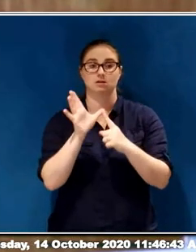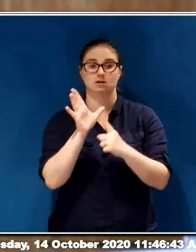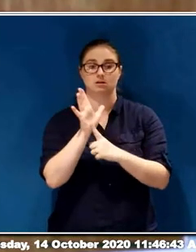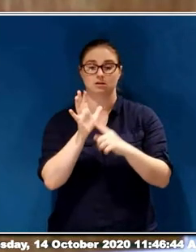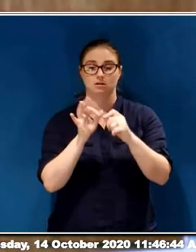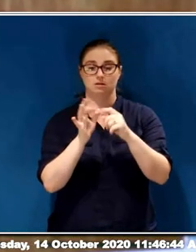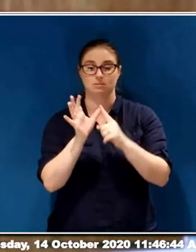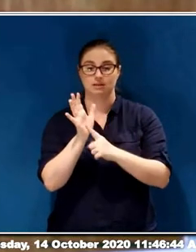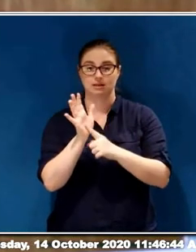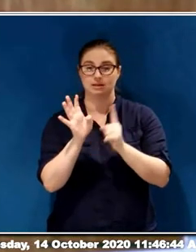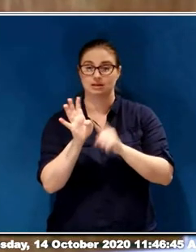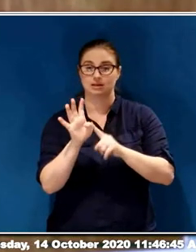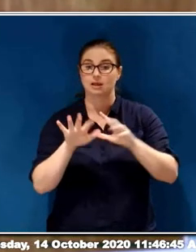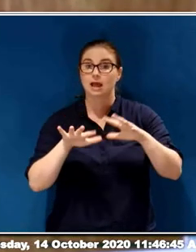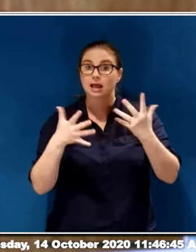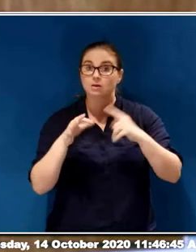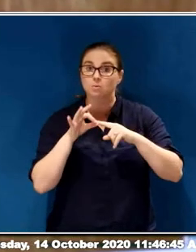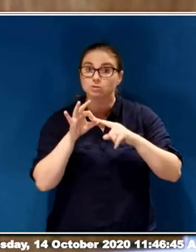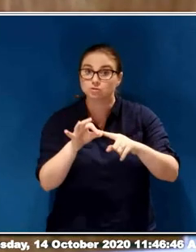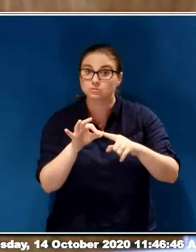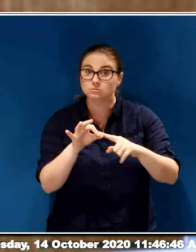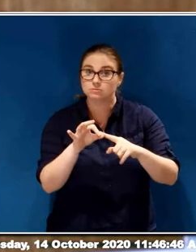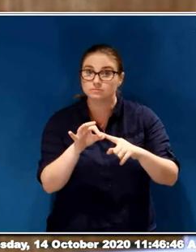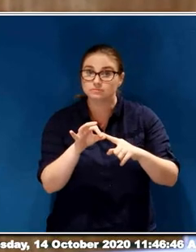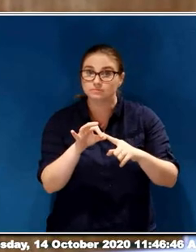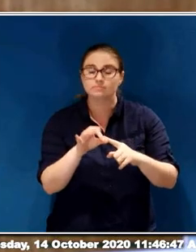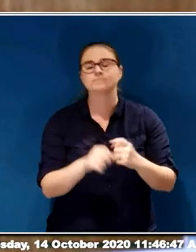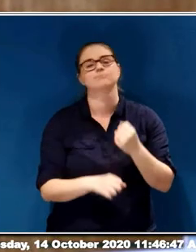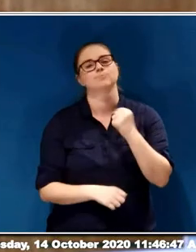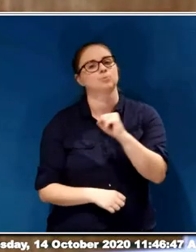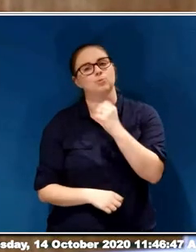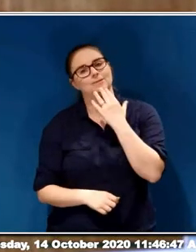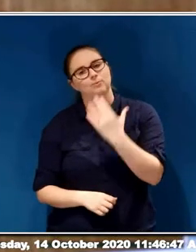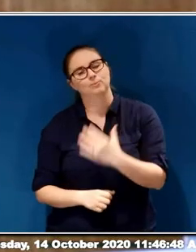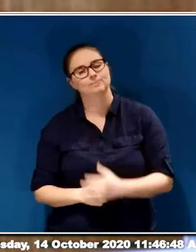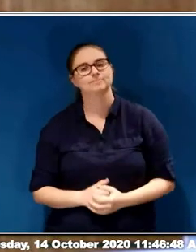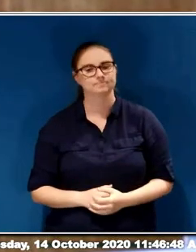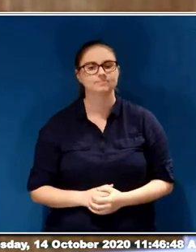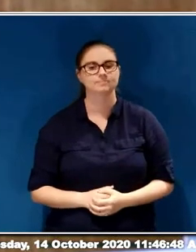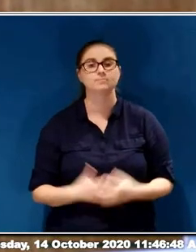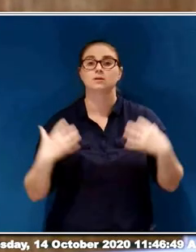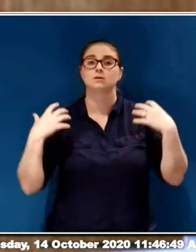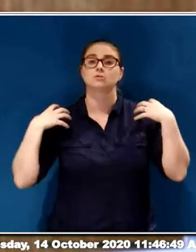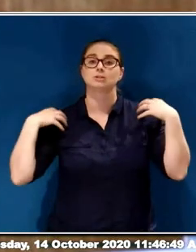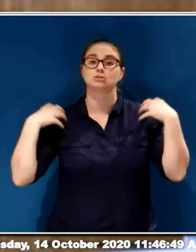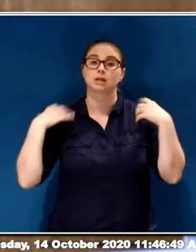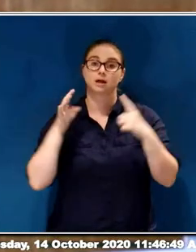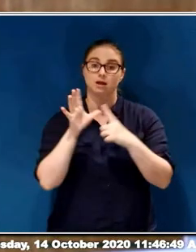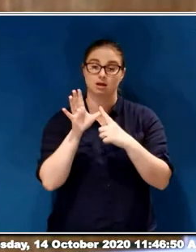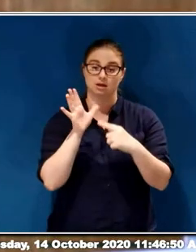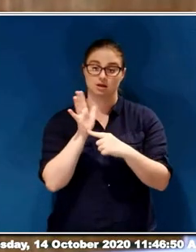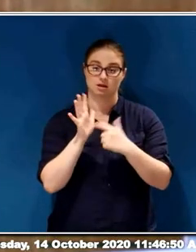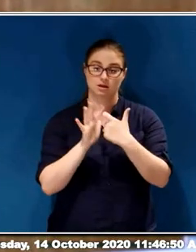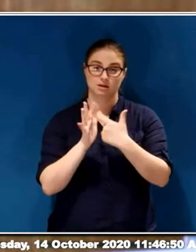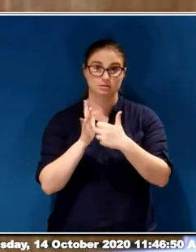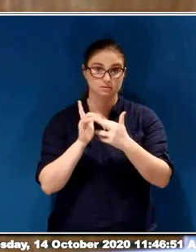No questions. Thank you. Thank you. Commissioner Atkinson? No questions. Thank you very much.